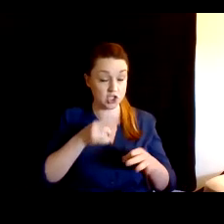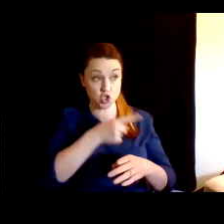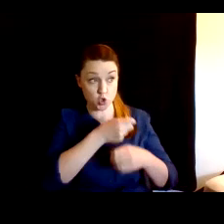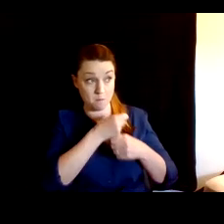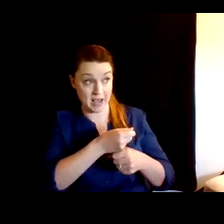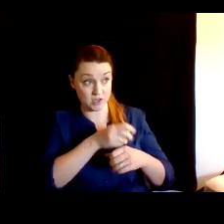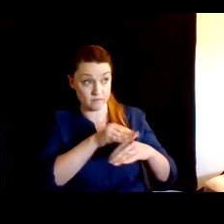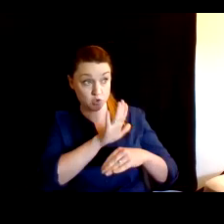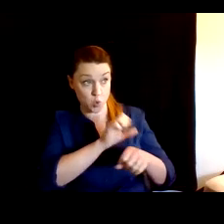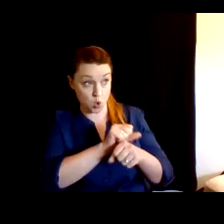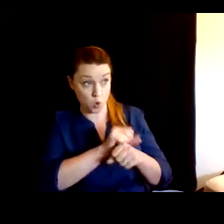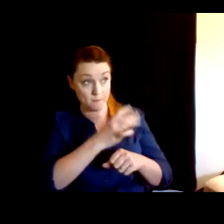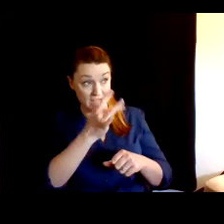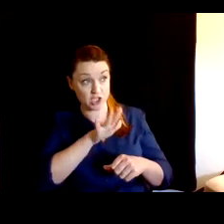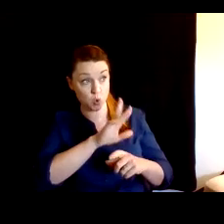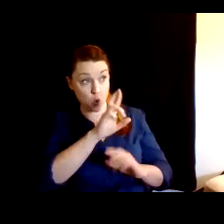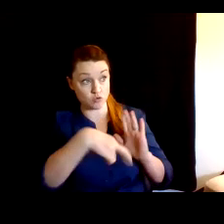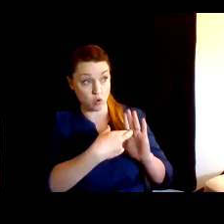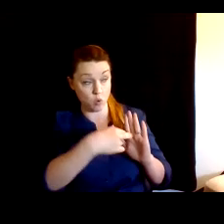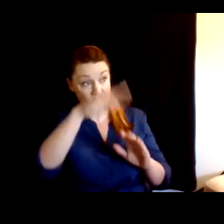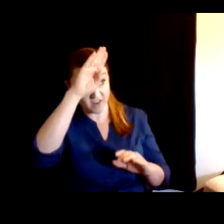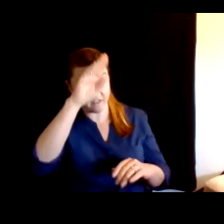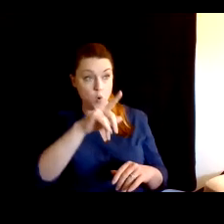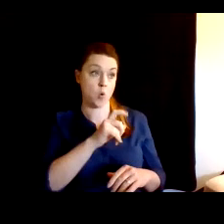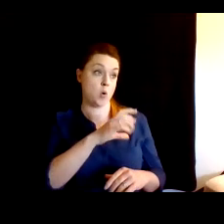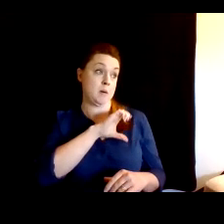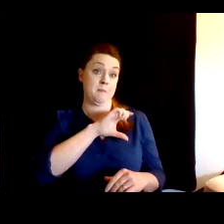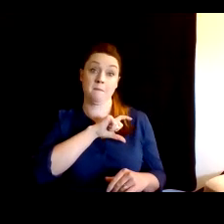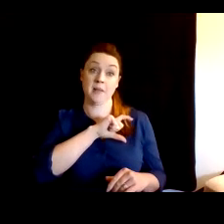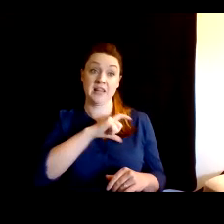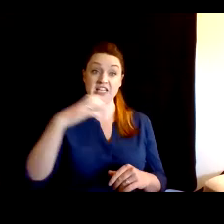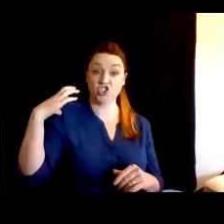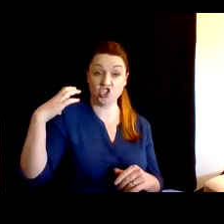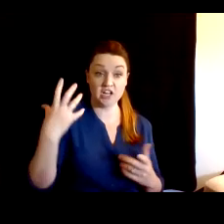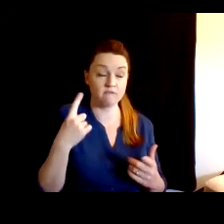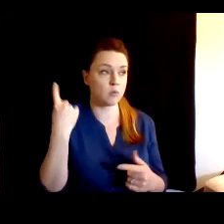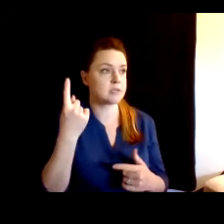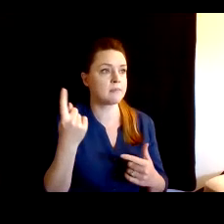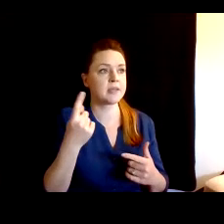in the types of decisions you make as a police chief, in the types of decisions you've make as an emergency manager?